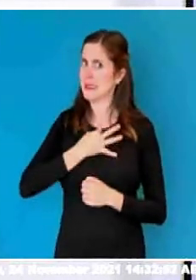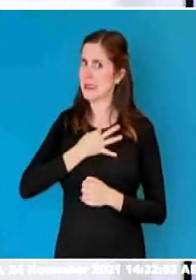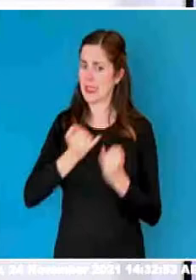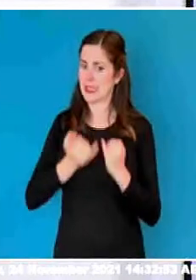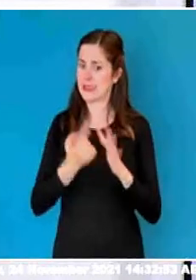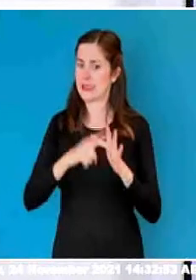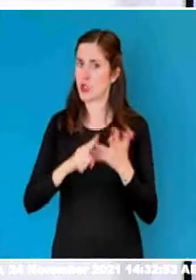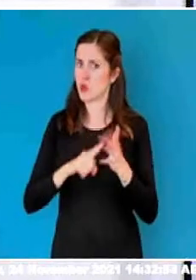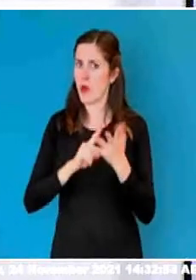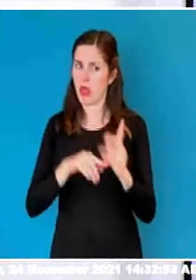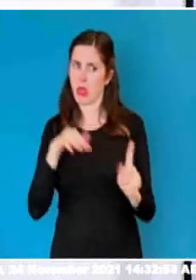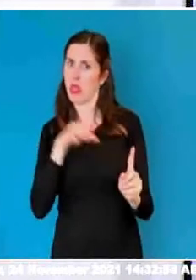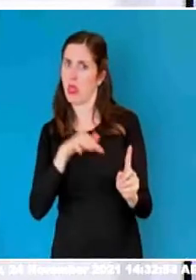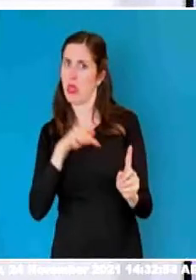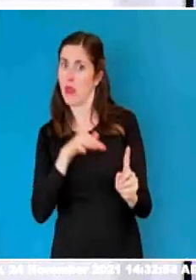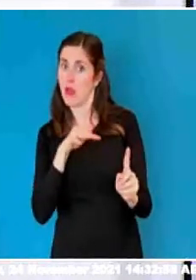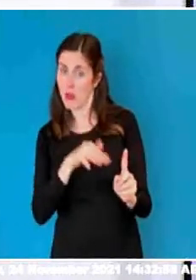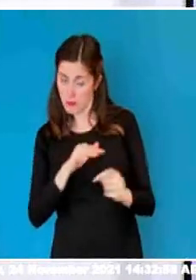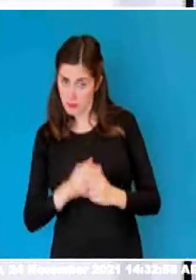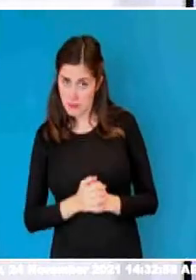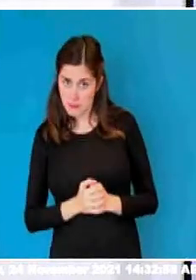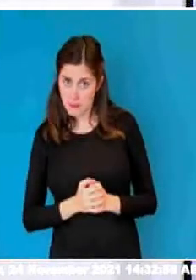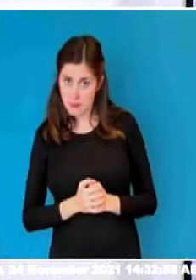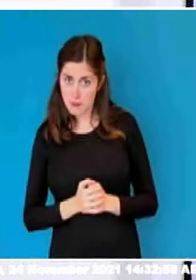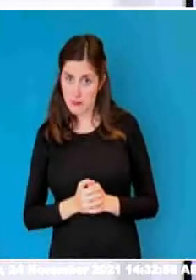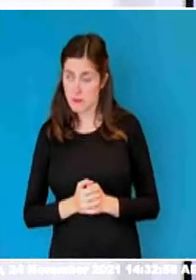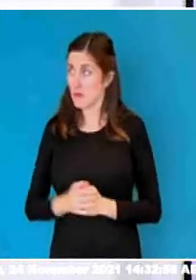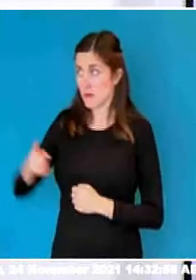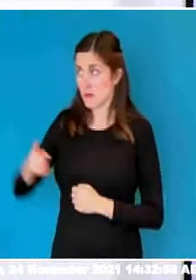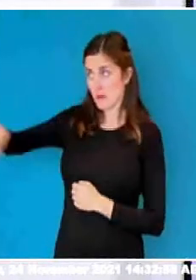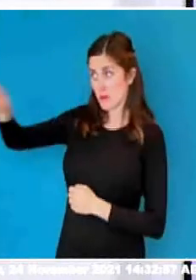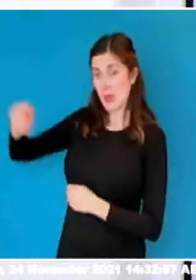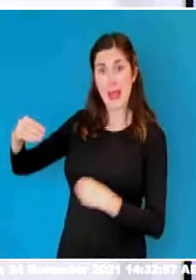but to meet work health and safety obligations you remove women from the